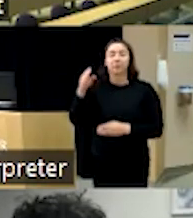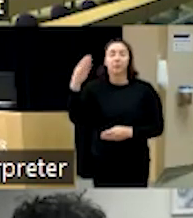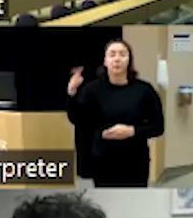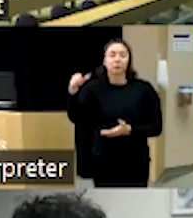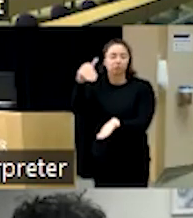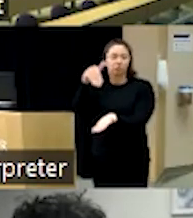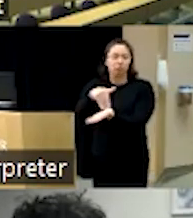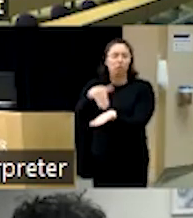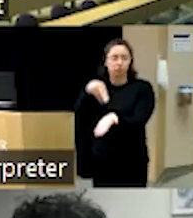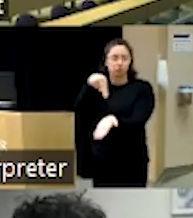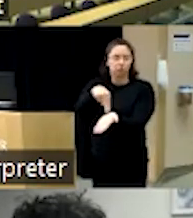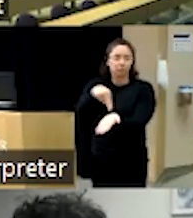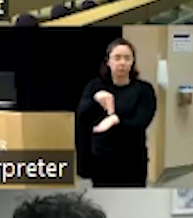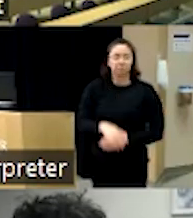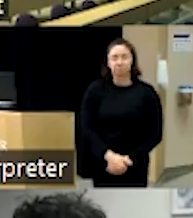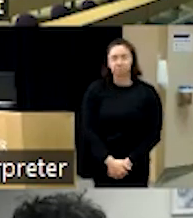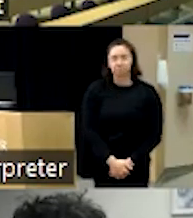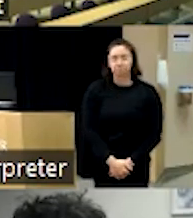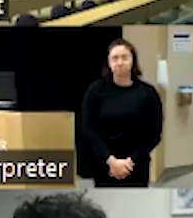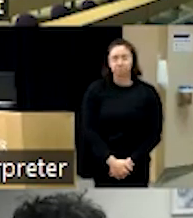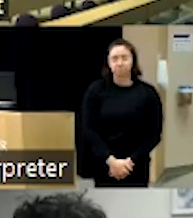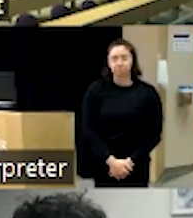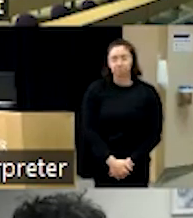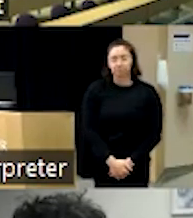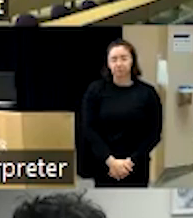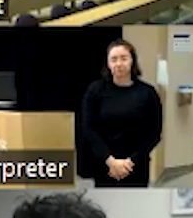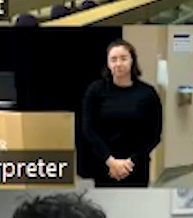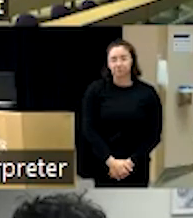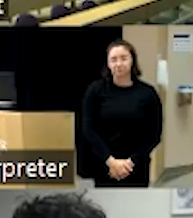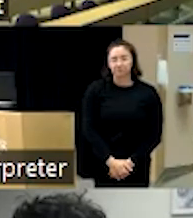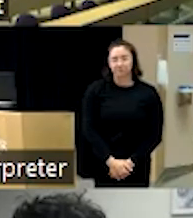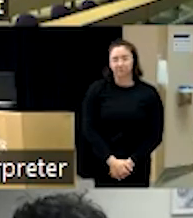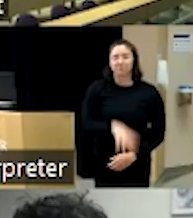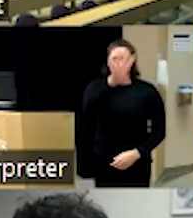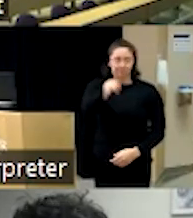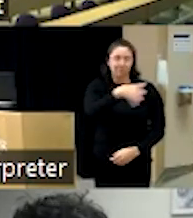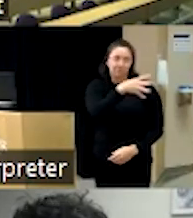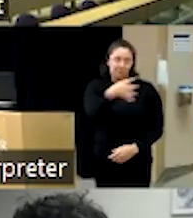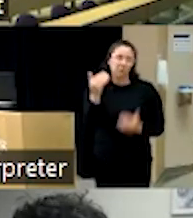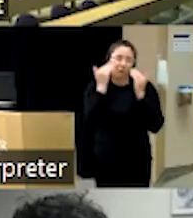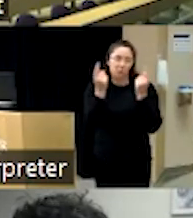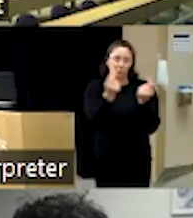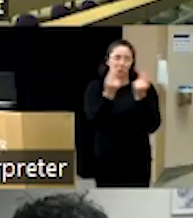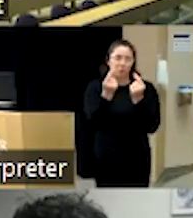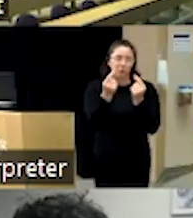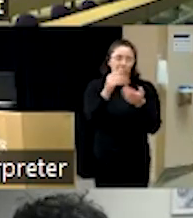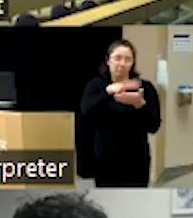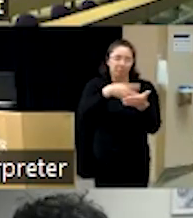and nurses um so um we all don't know what we're supposed to do um and then we have after everybody